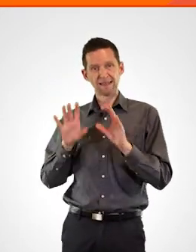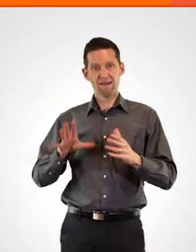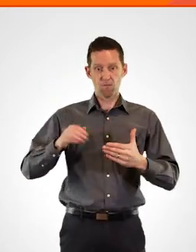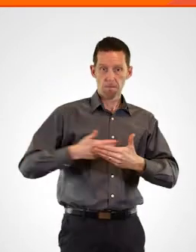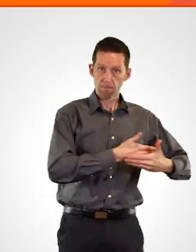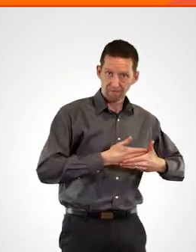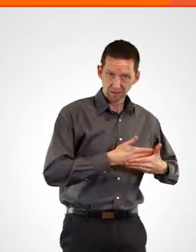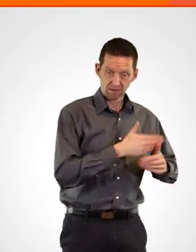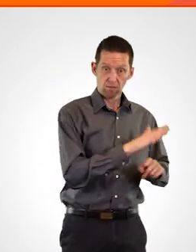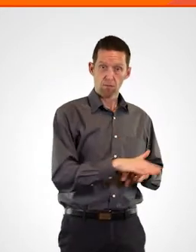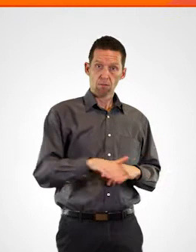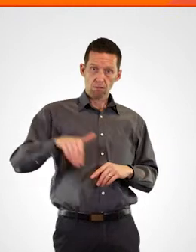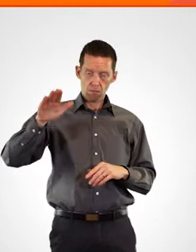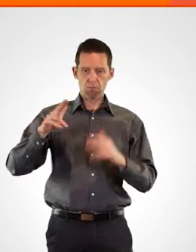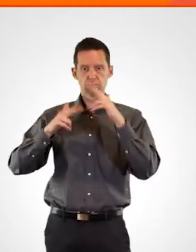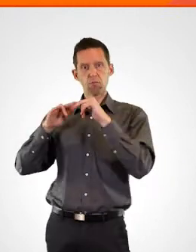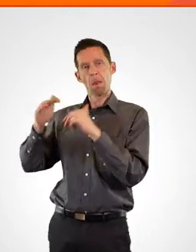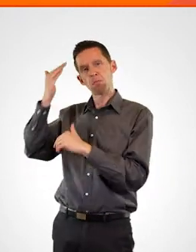beginning in infancy builds a foundation in the brain